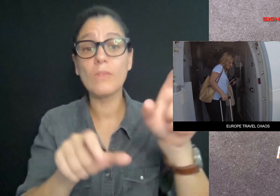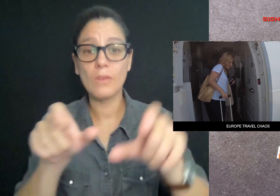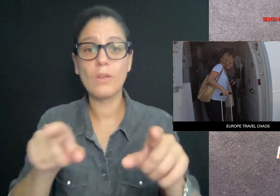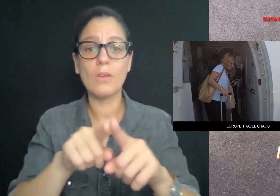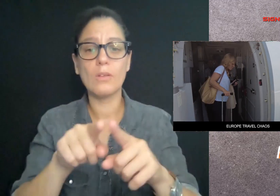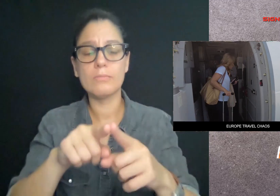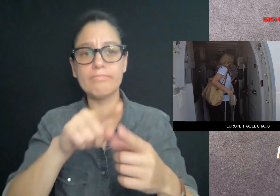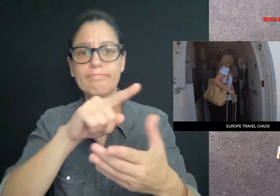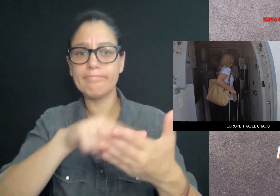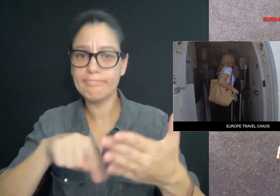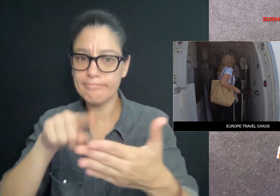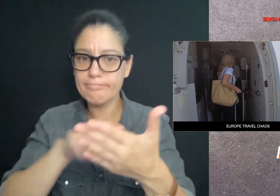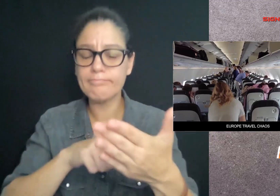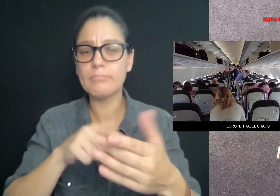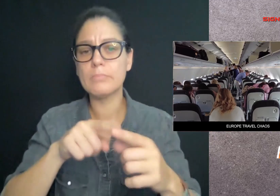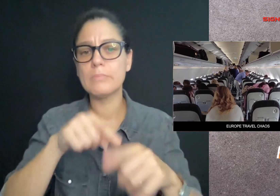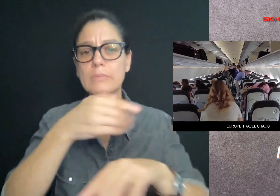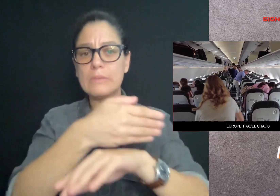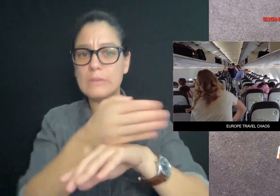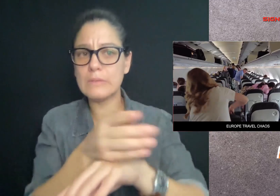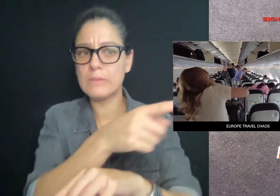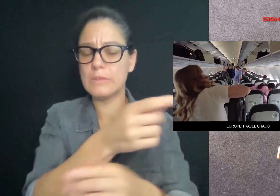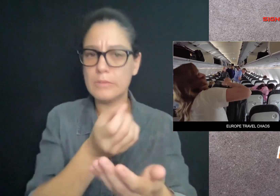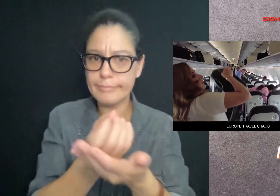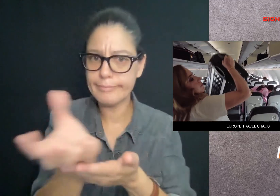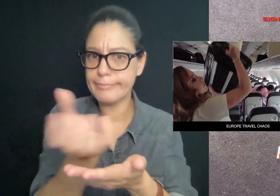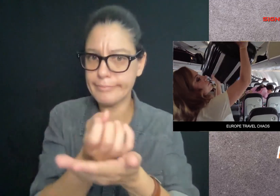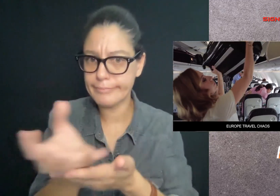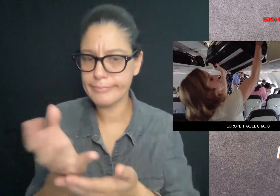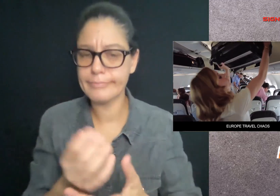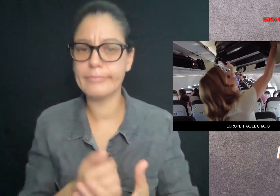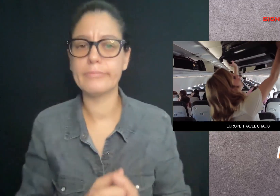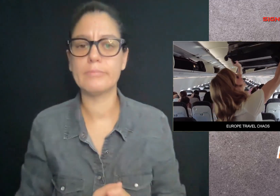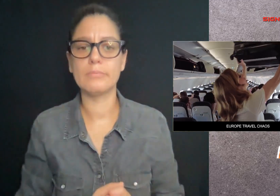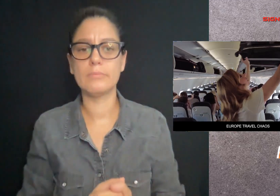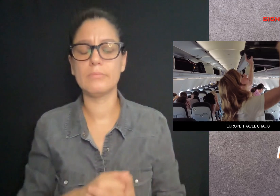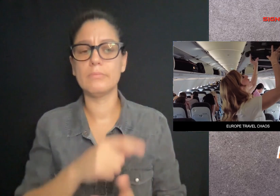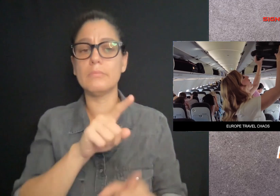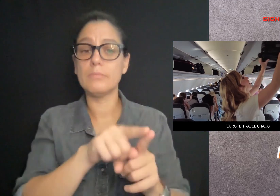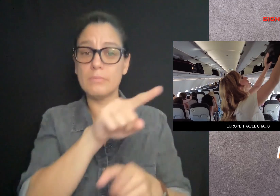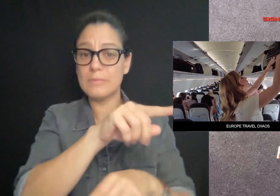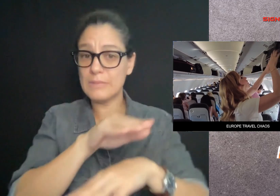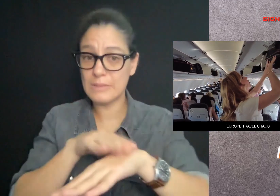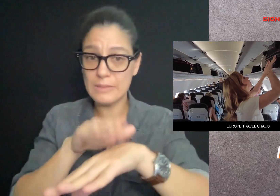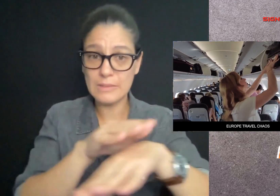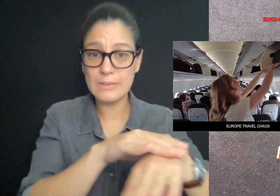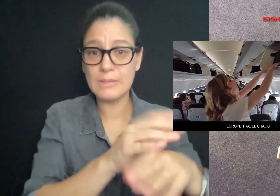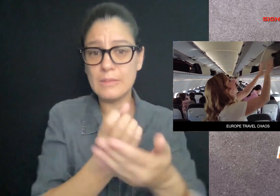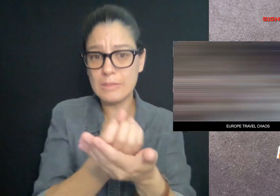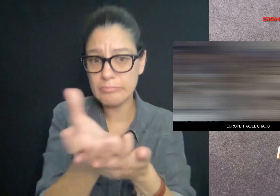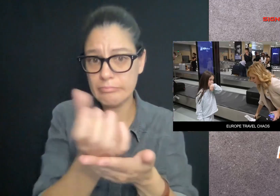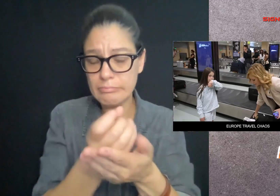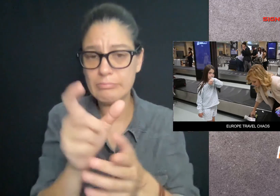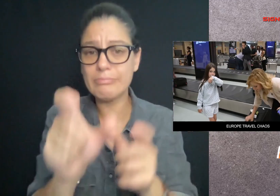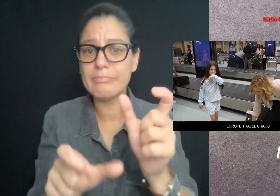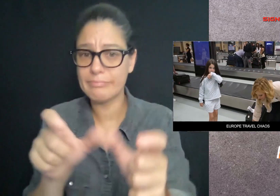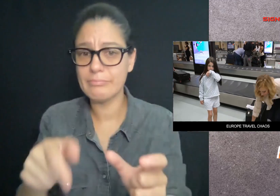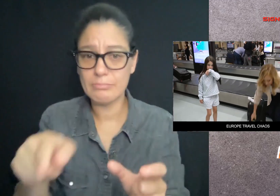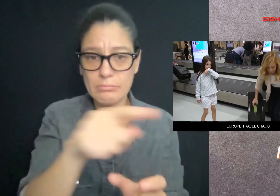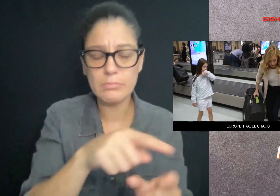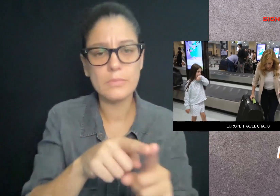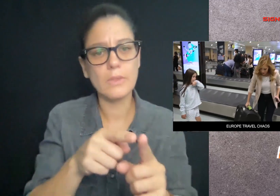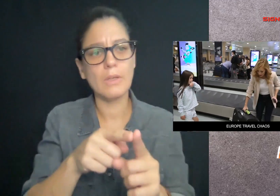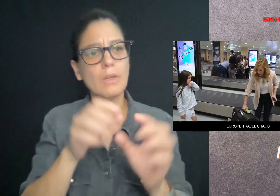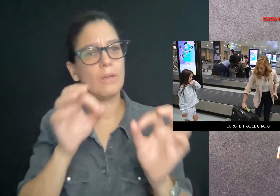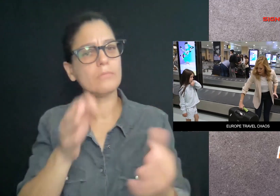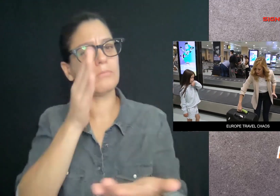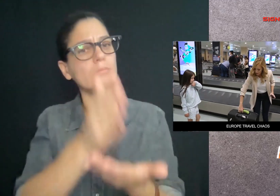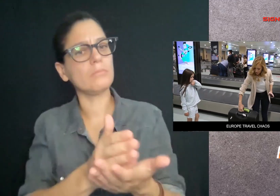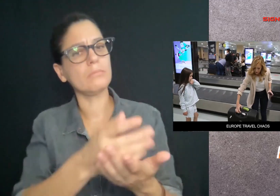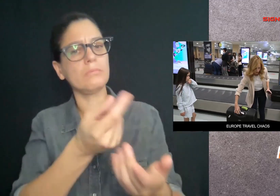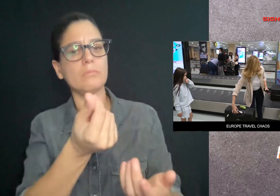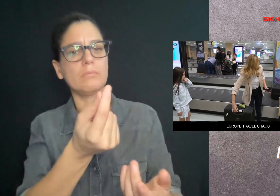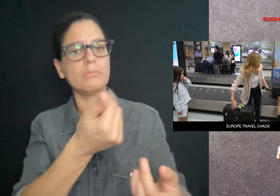warn customers about cancellations and delays and warn customers about their rights to refunds